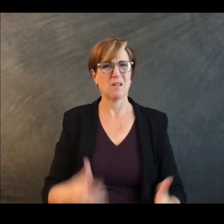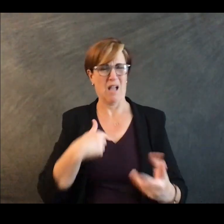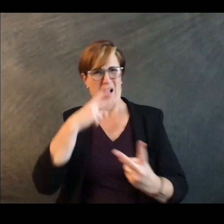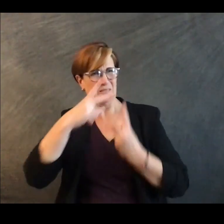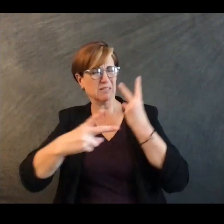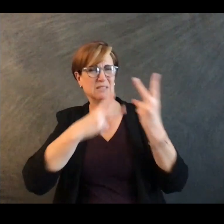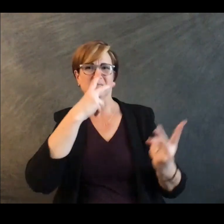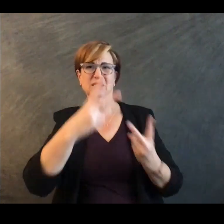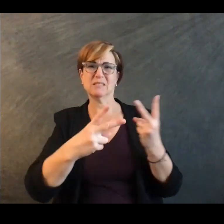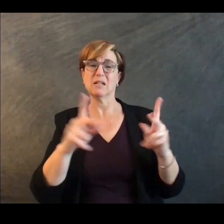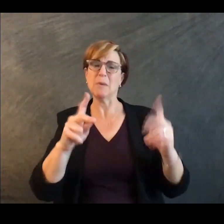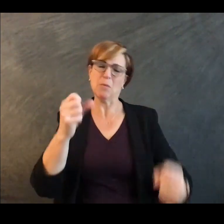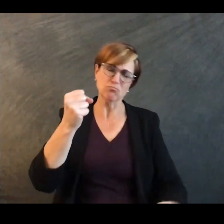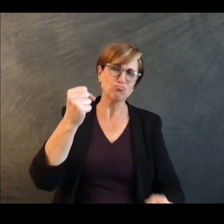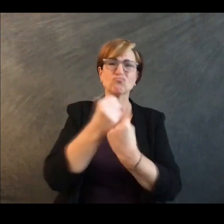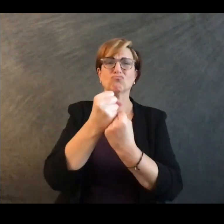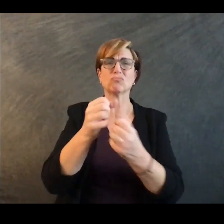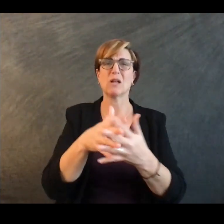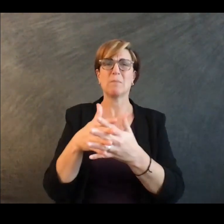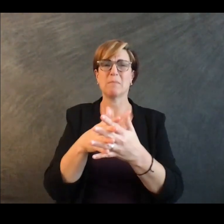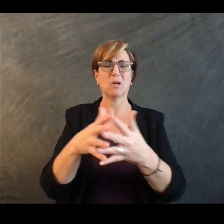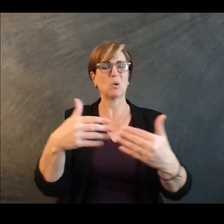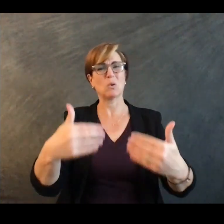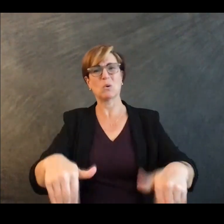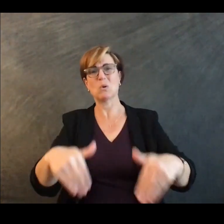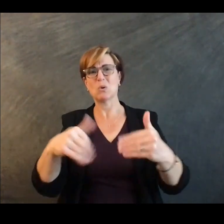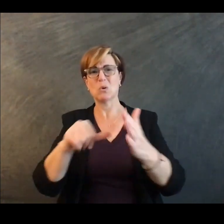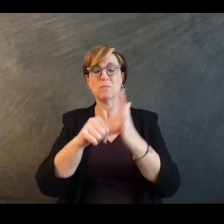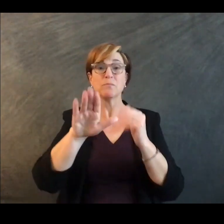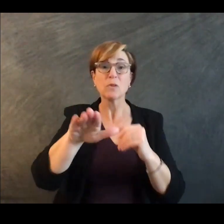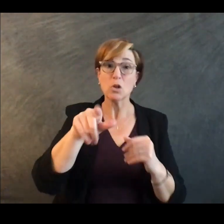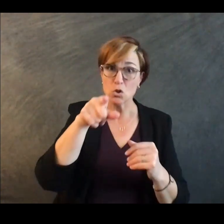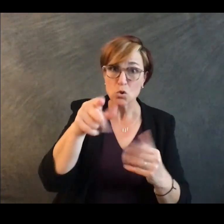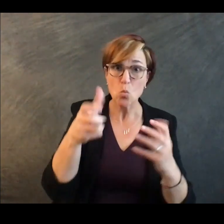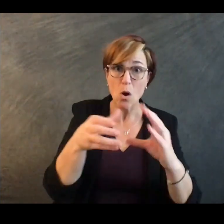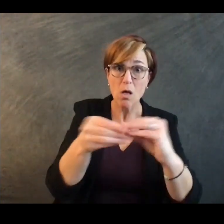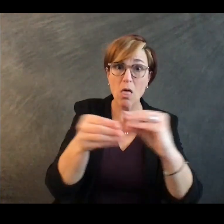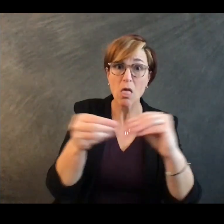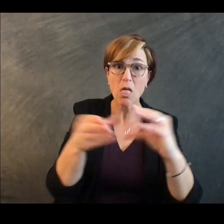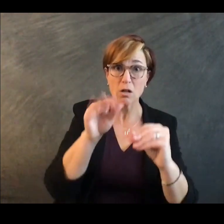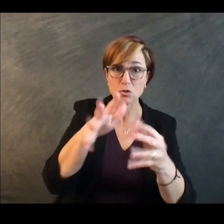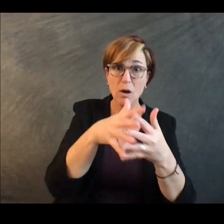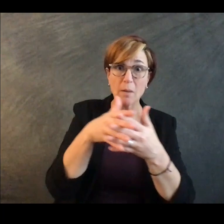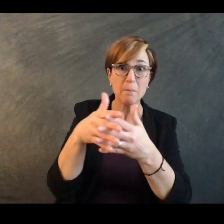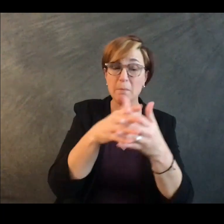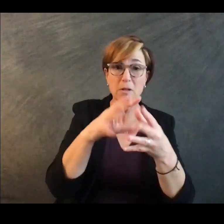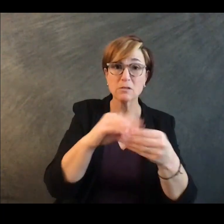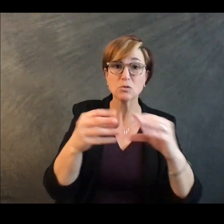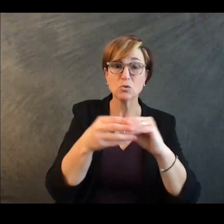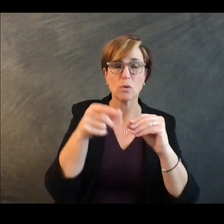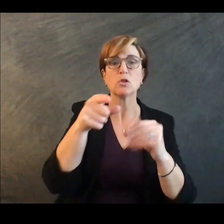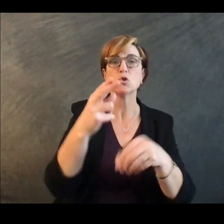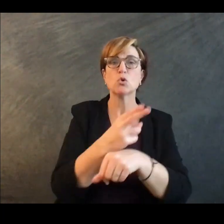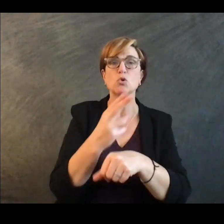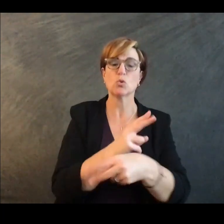we're seeing I'm asking Americans to use the hashtag America works together when